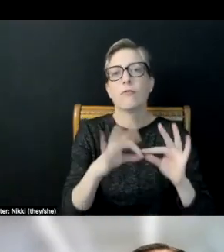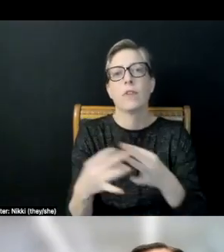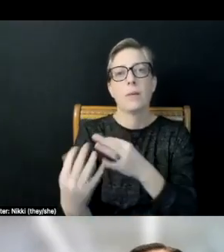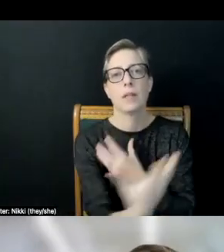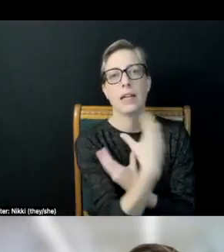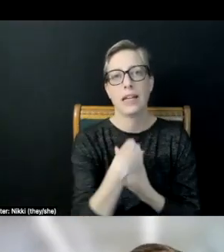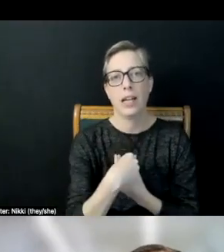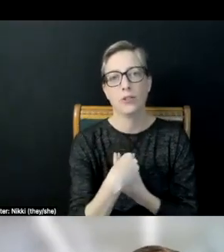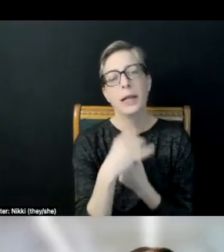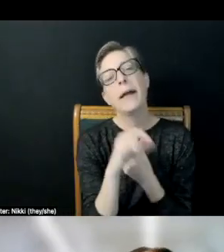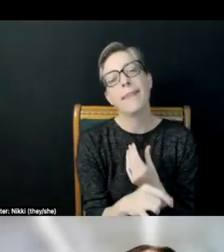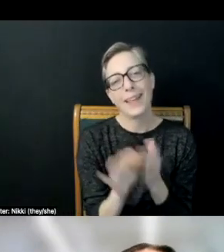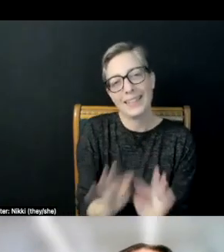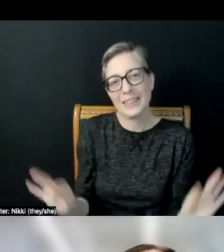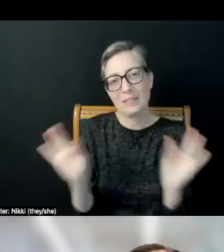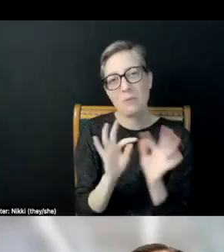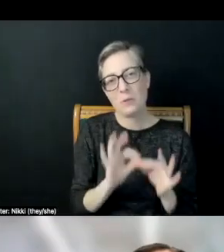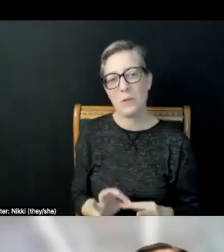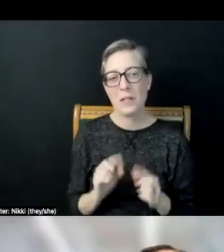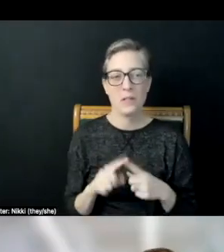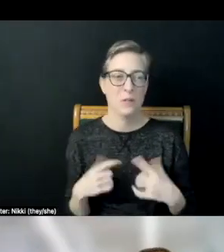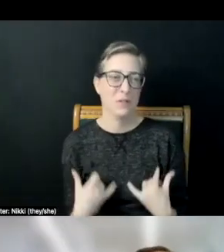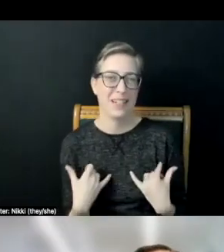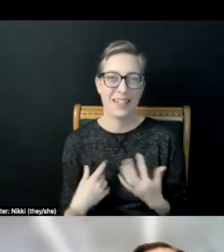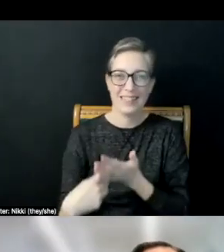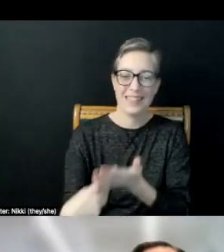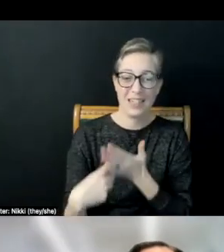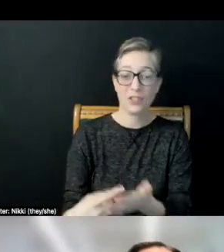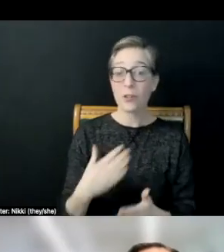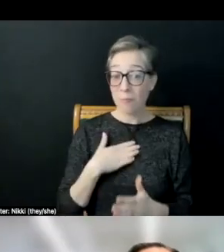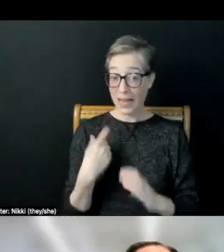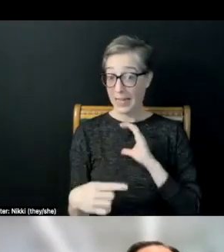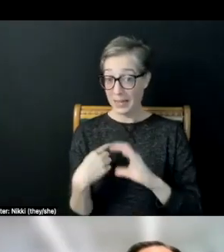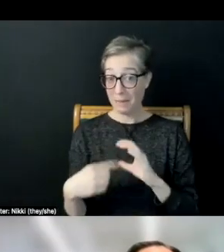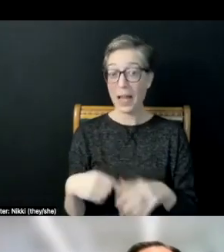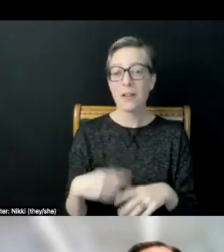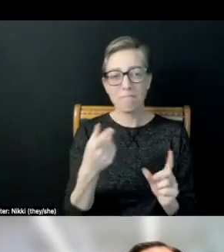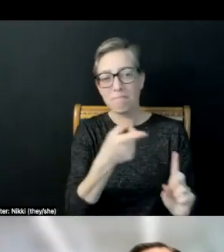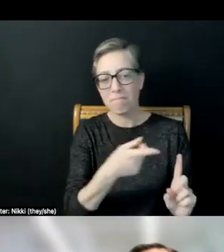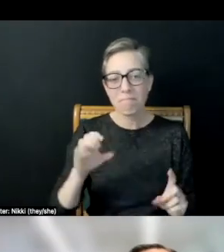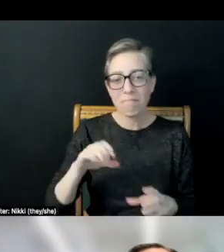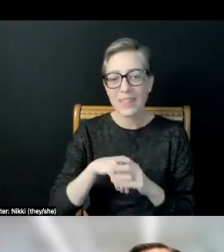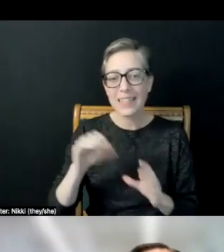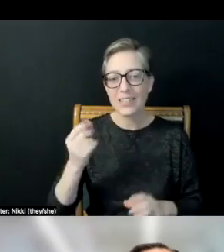My email is below. Please feel free to reach out. Our funder is NIDILRR,